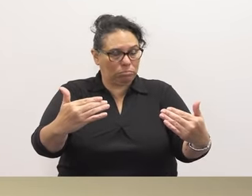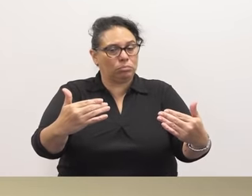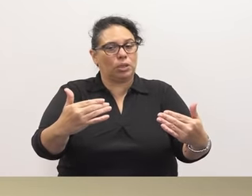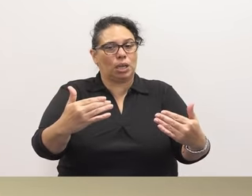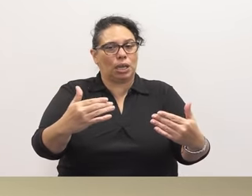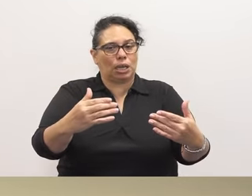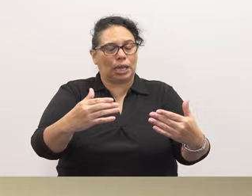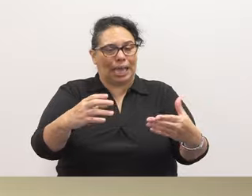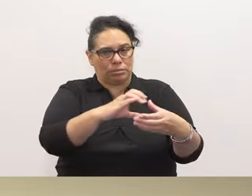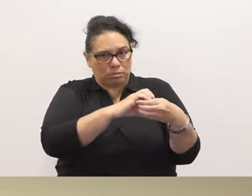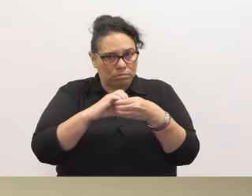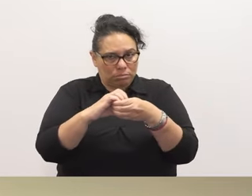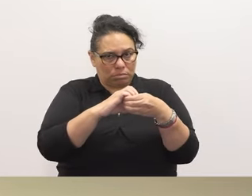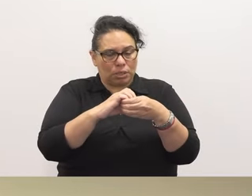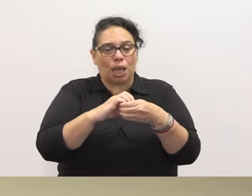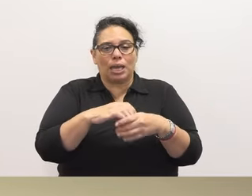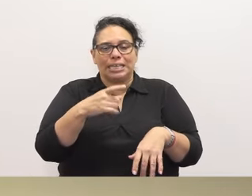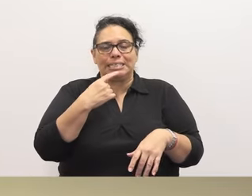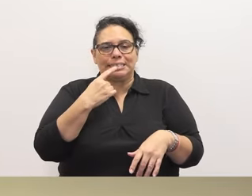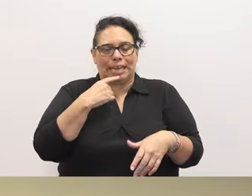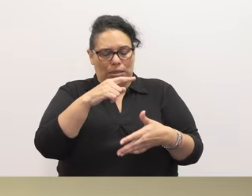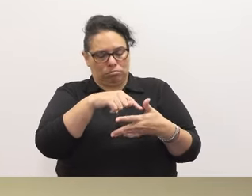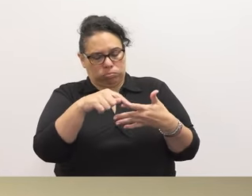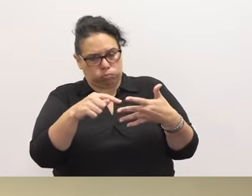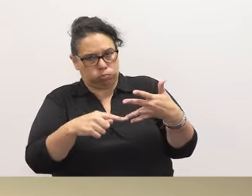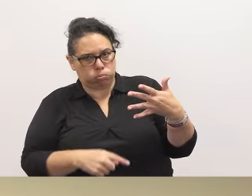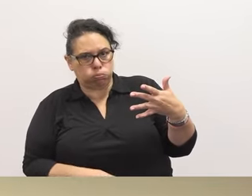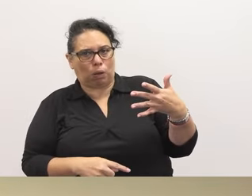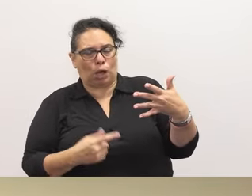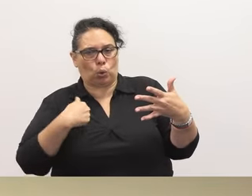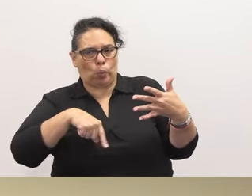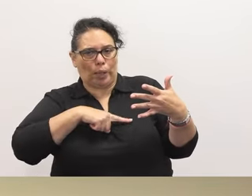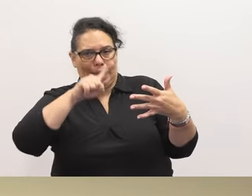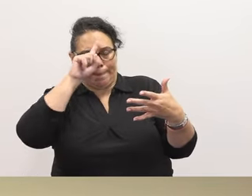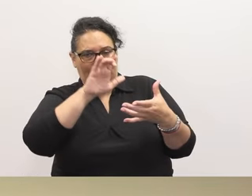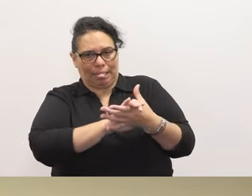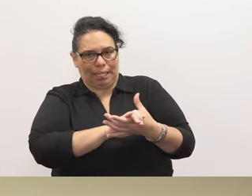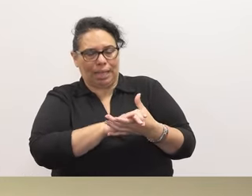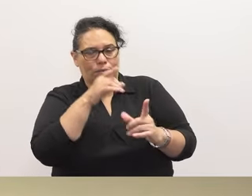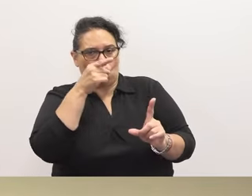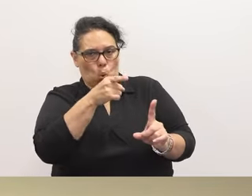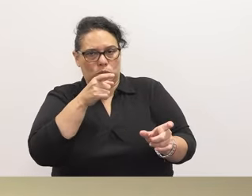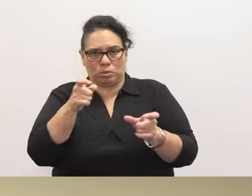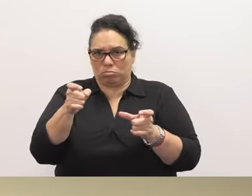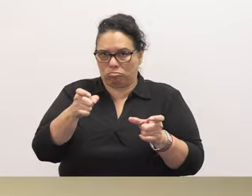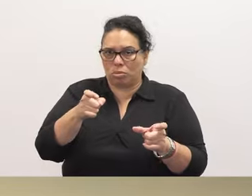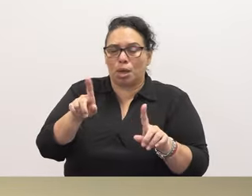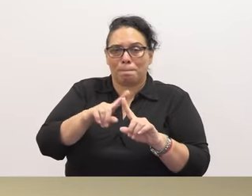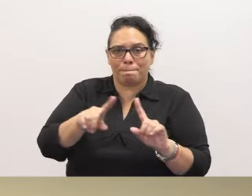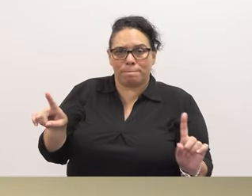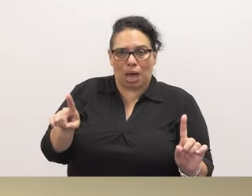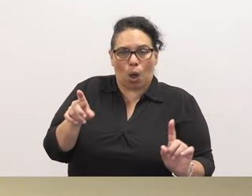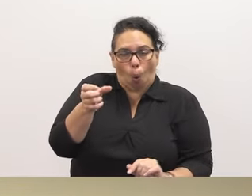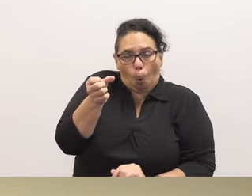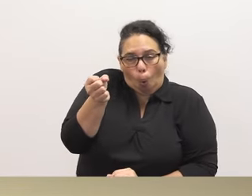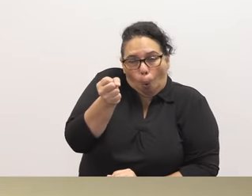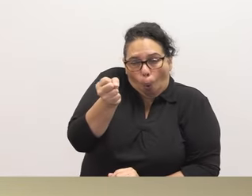the five of you, and say, these are what we believe our goals and guardrails would be. But I'd hold off on that final, final determination